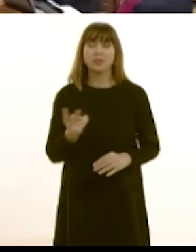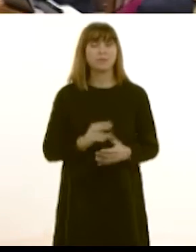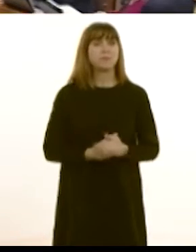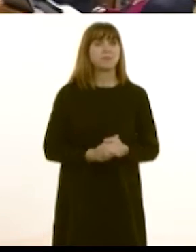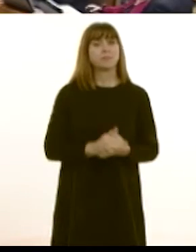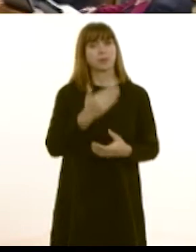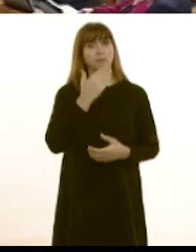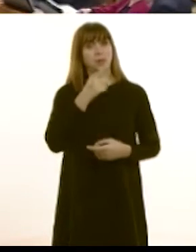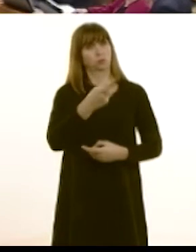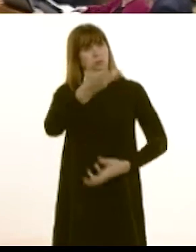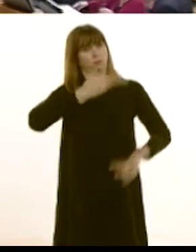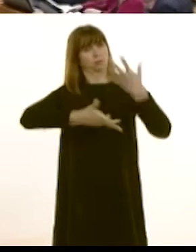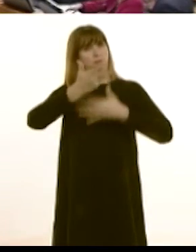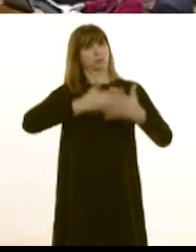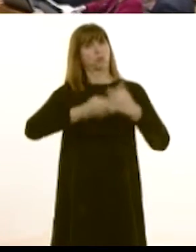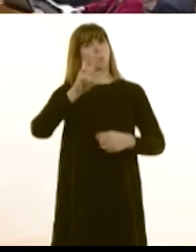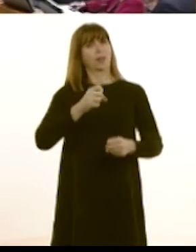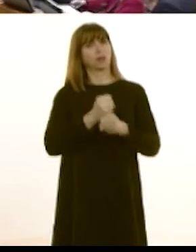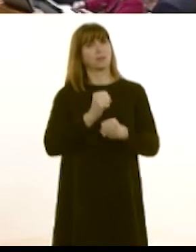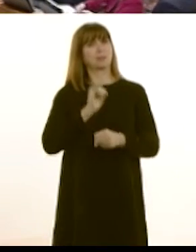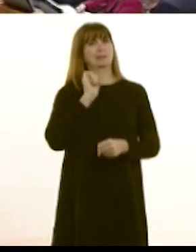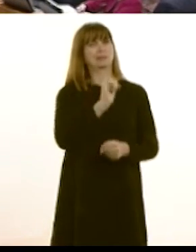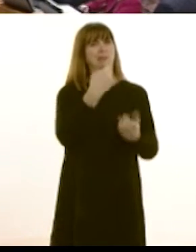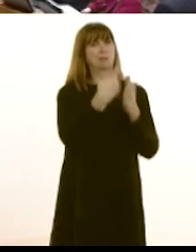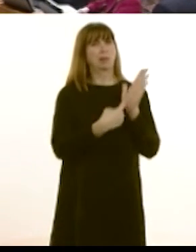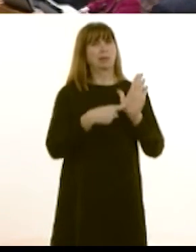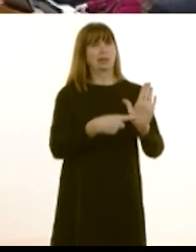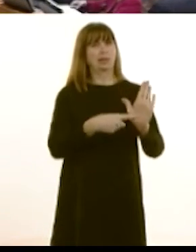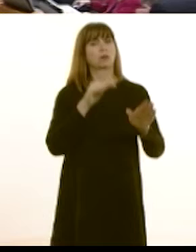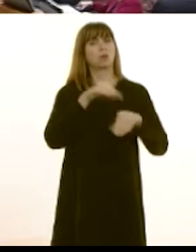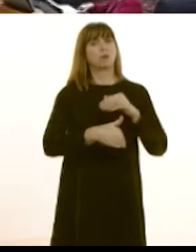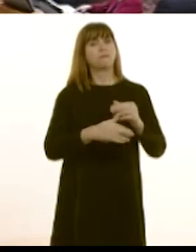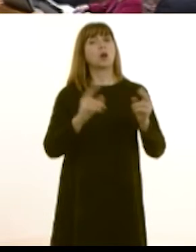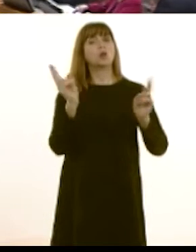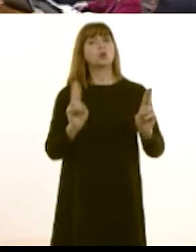Kirsty Williams: 1. A wnaiff y Prif Weinidog ddatganiad am bolisi Llywodraeth Cymru ar ffedereiddio ysgolion ym Mrycheiniog a Sir Faesyfed? OAQ(4)2633(FM) Carwyn Jones: The same to you.